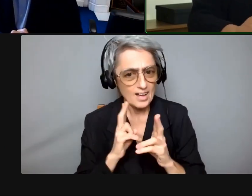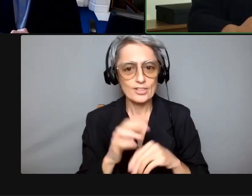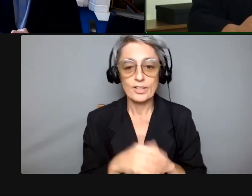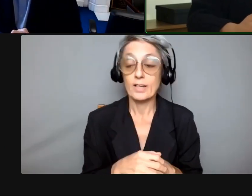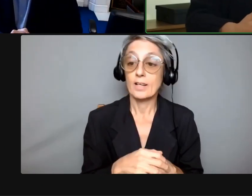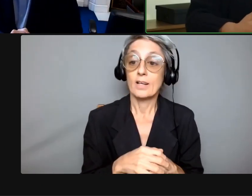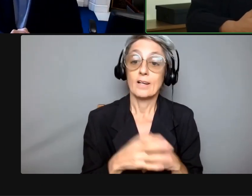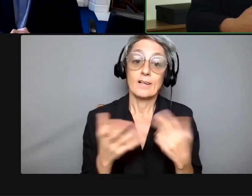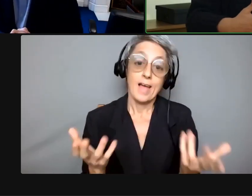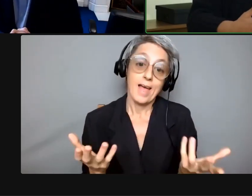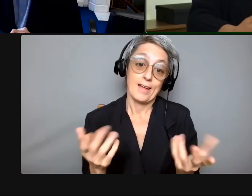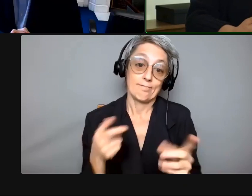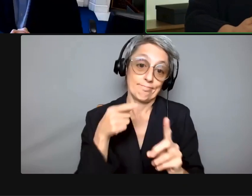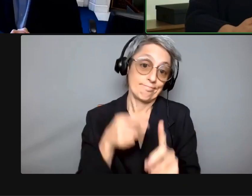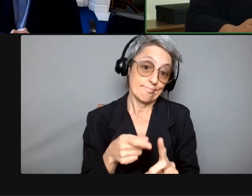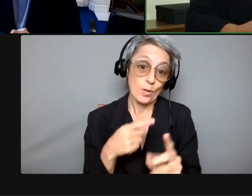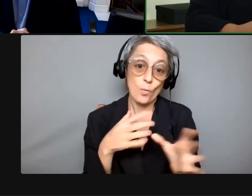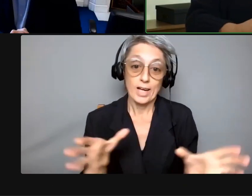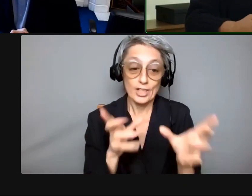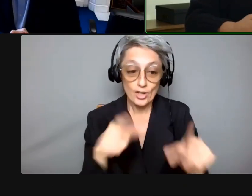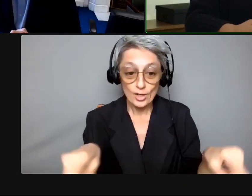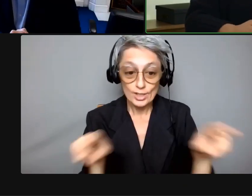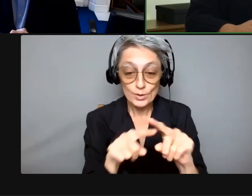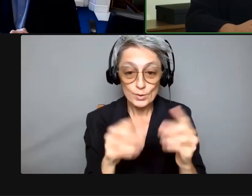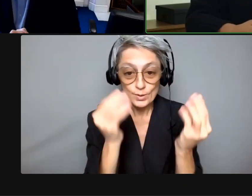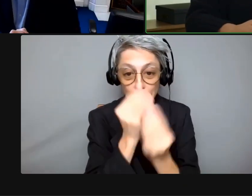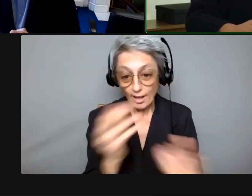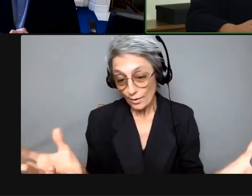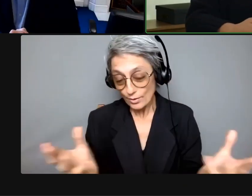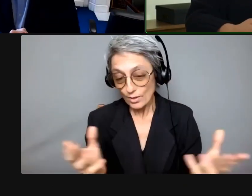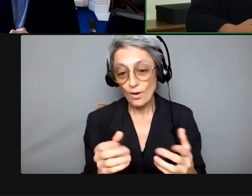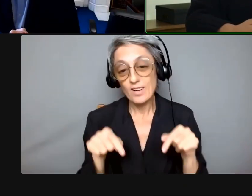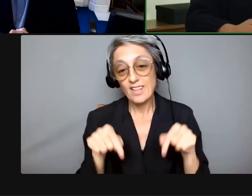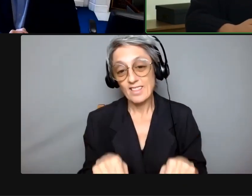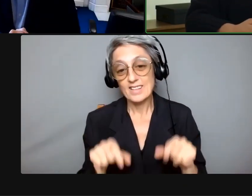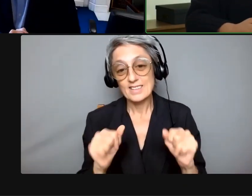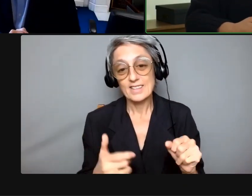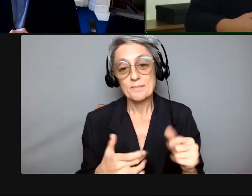encourage and tell you that it can feel tough in the beginning.